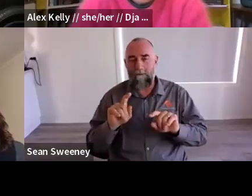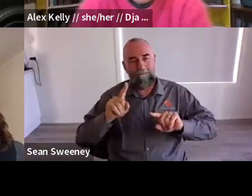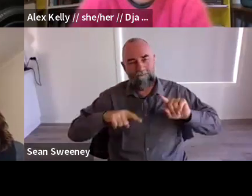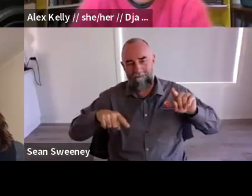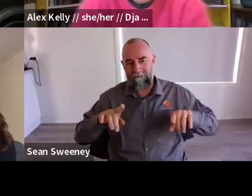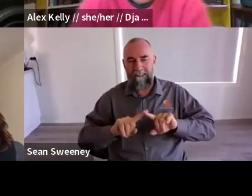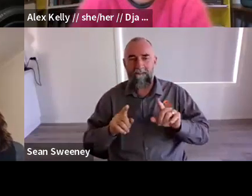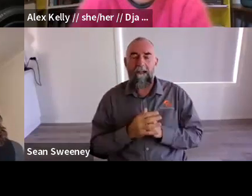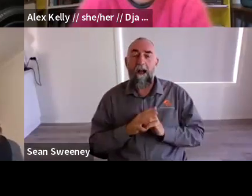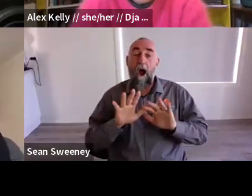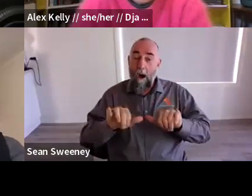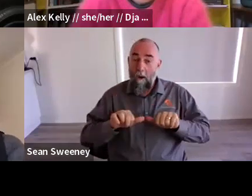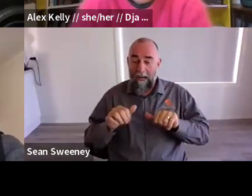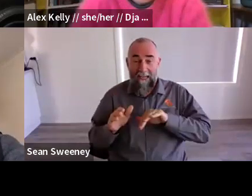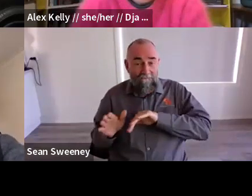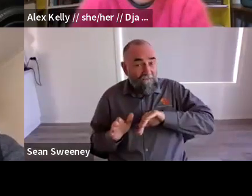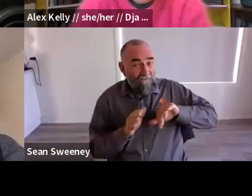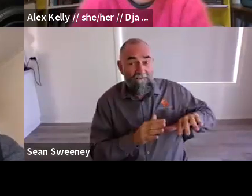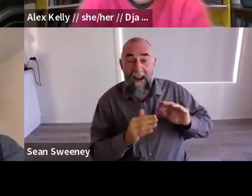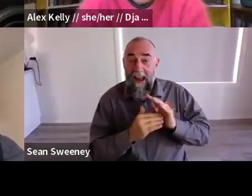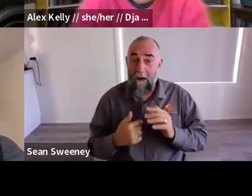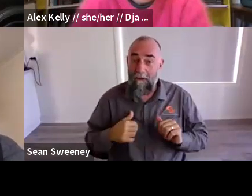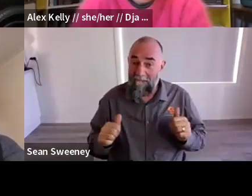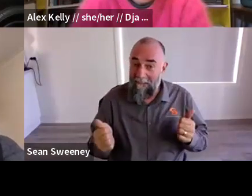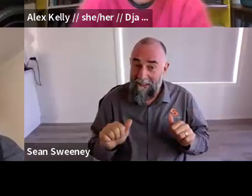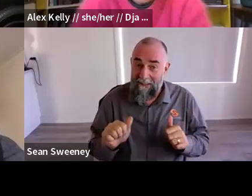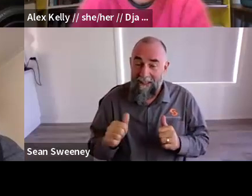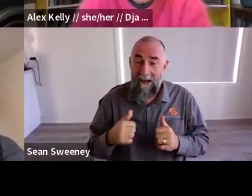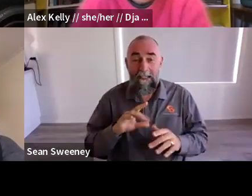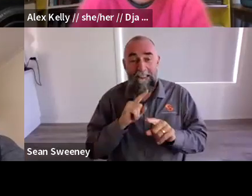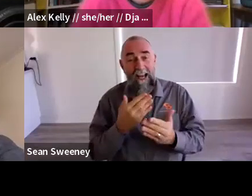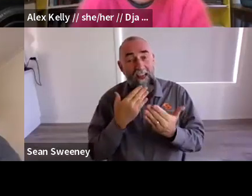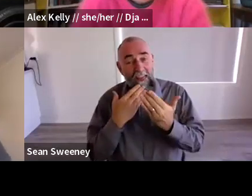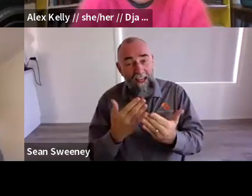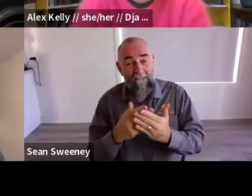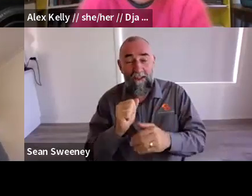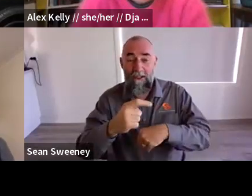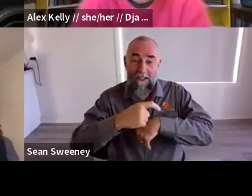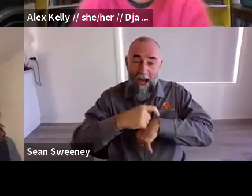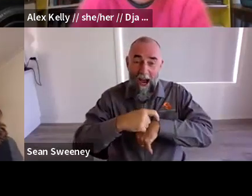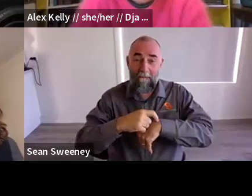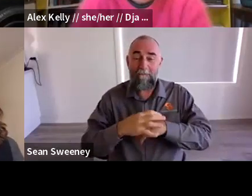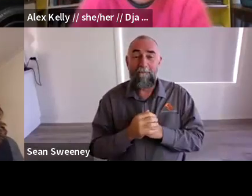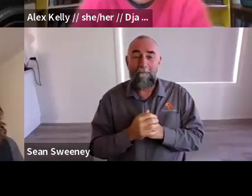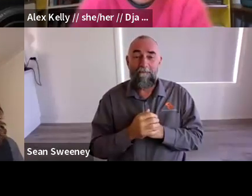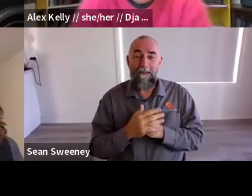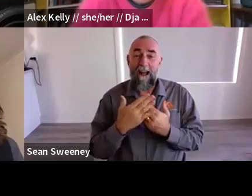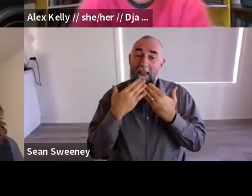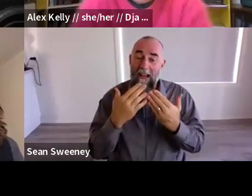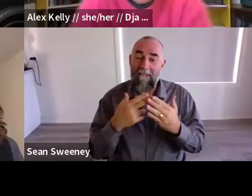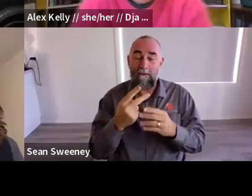for your buck climate win sometimes. Obviously that looks different to